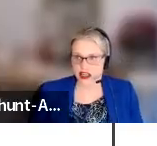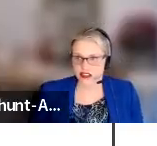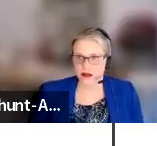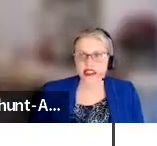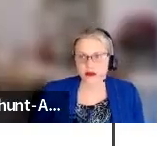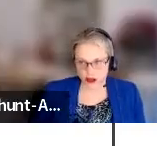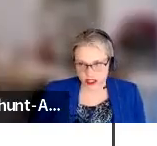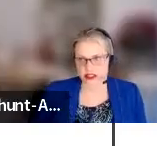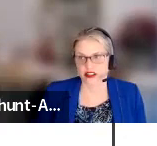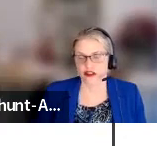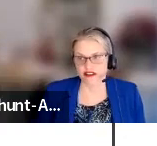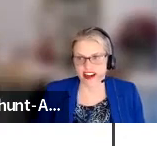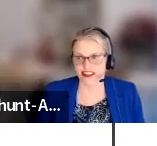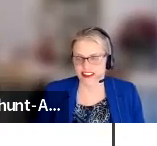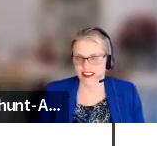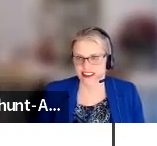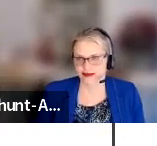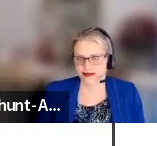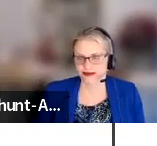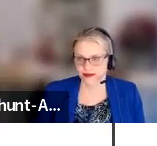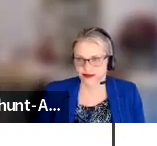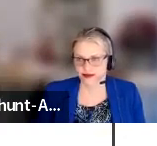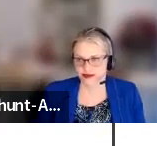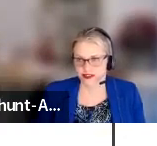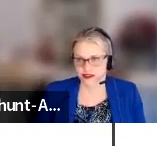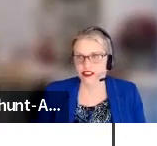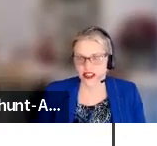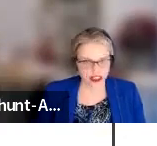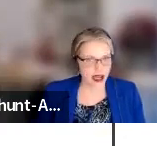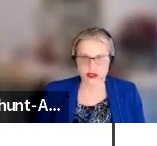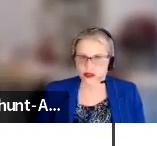Military, yes. Men take more risks. Drive fast. Risk-taking, absolutely.